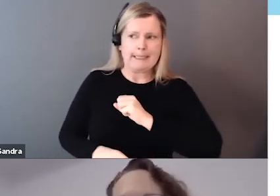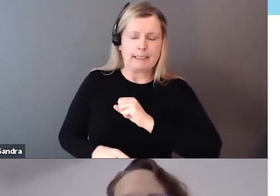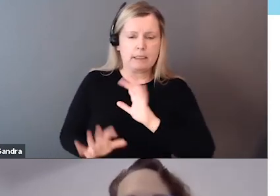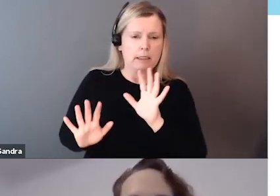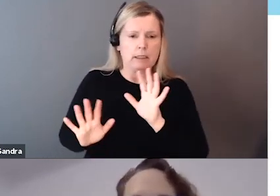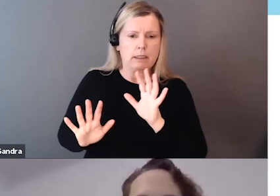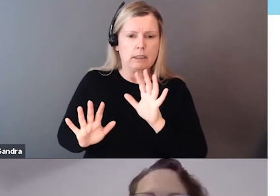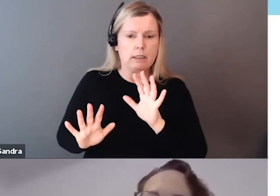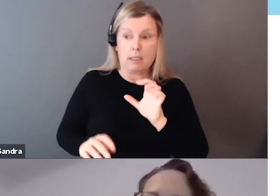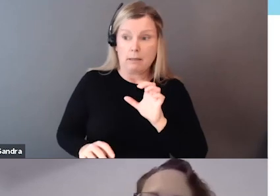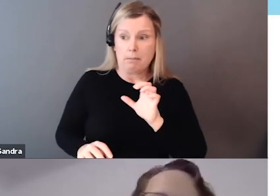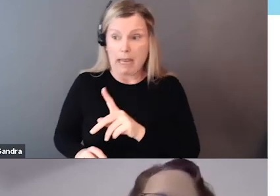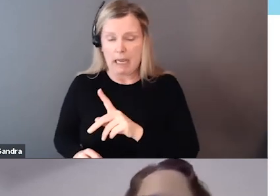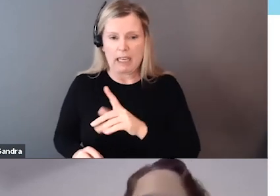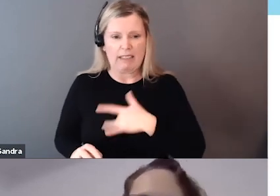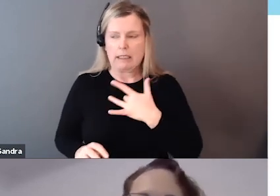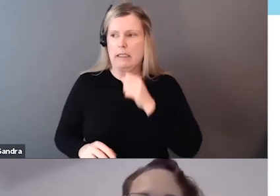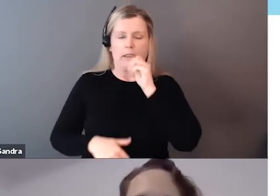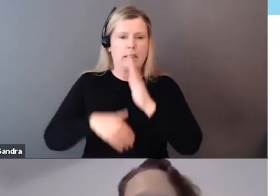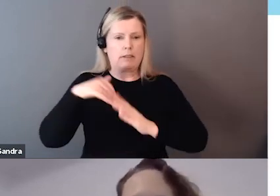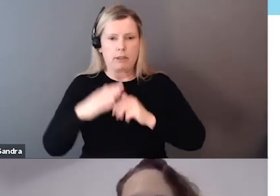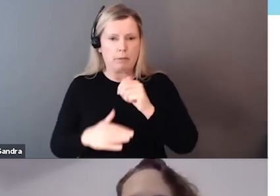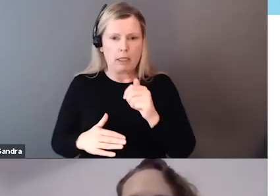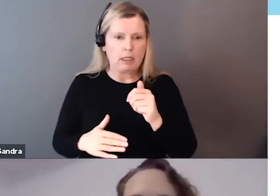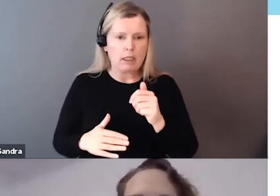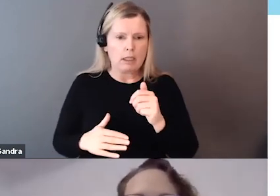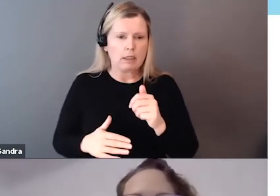feel uncomfortable with the situation. And there's different suggestions for how to manage the.